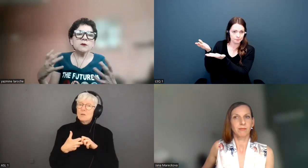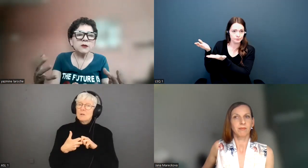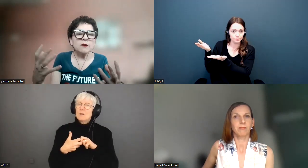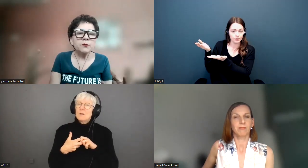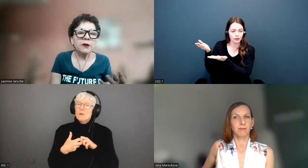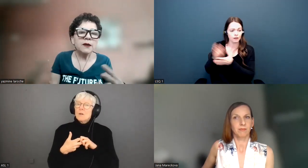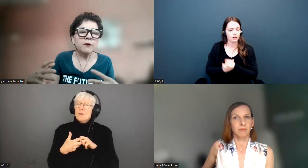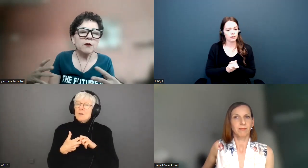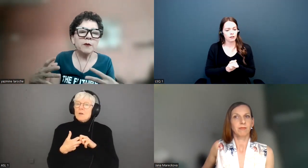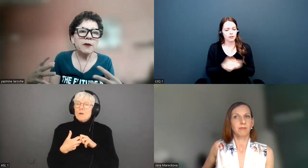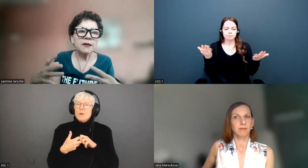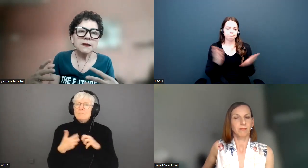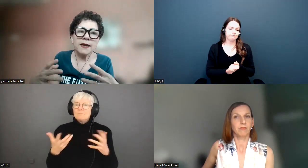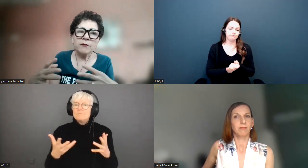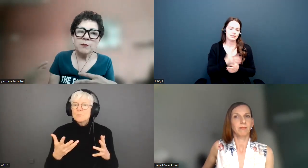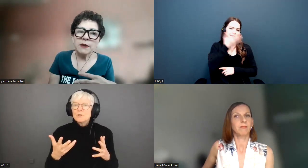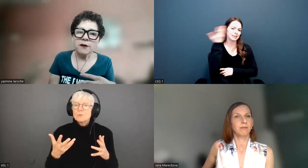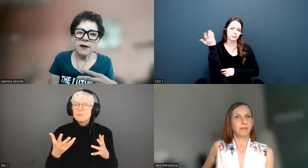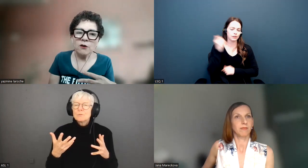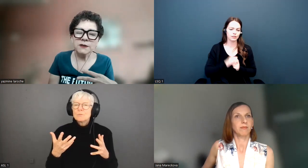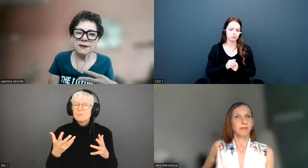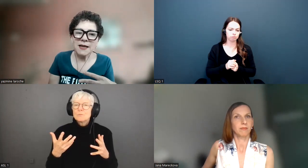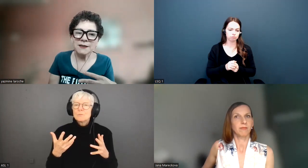know there's a lot of work and forgive me because I haven't been there now since last